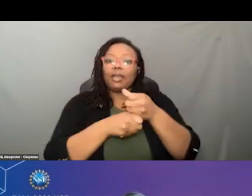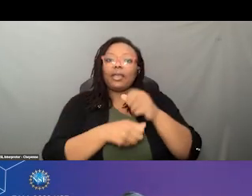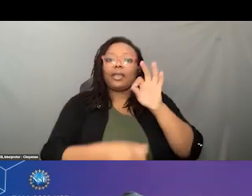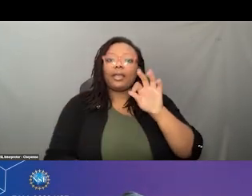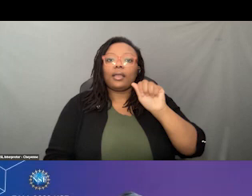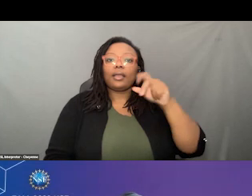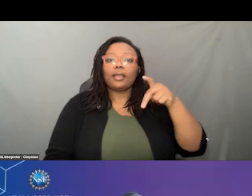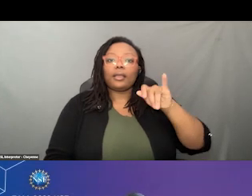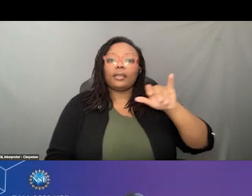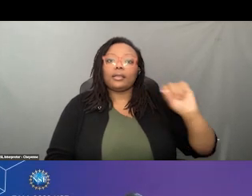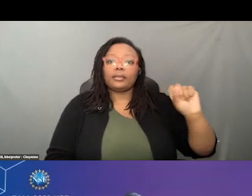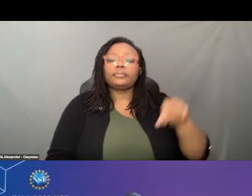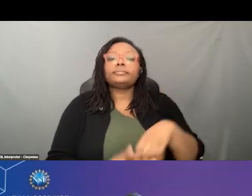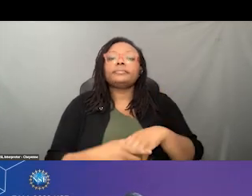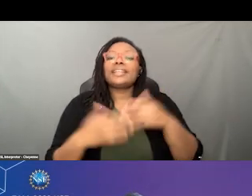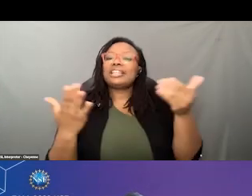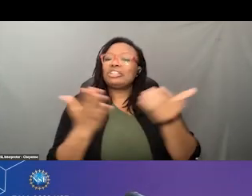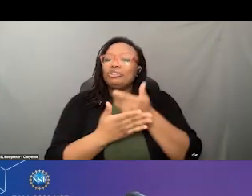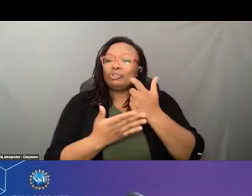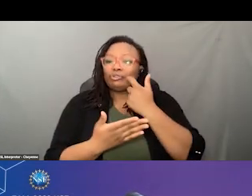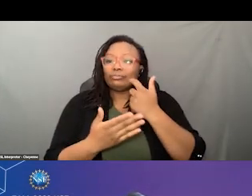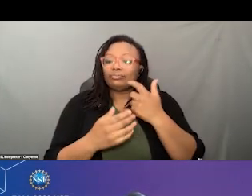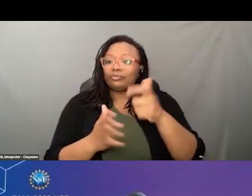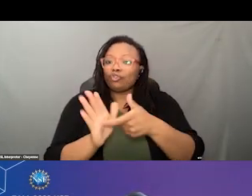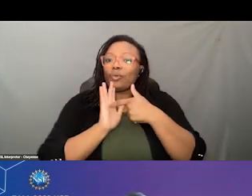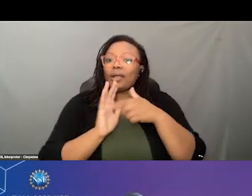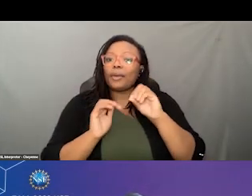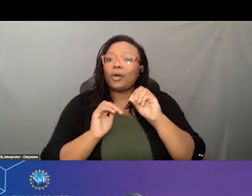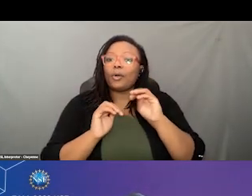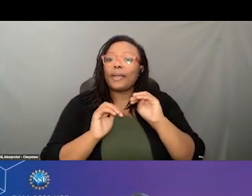FAPIIS is a fairly new requirement that OMB put